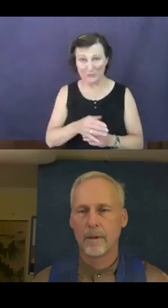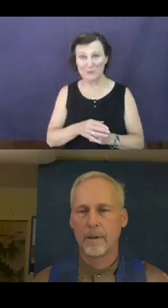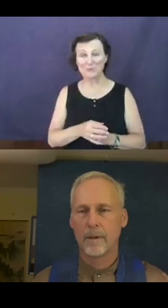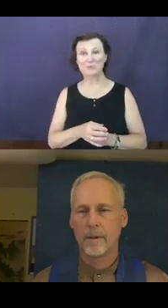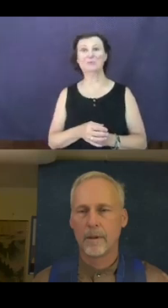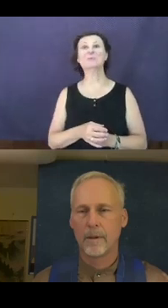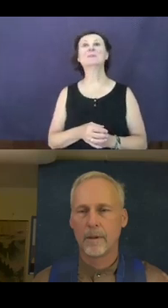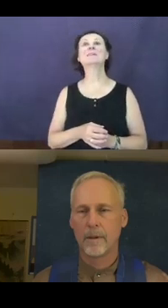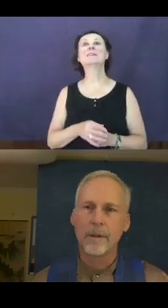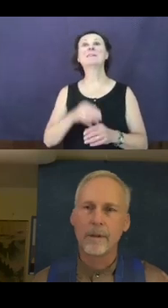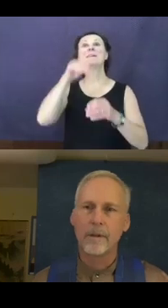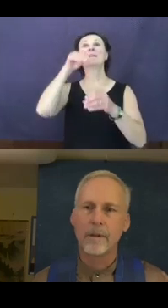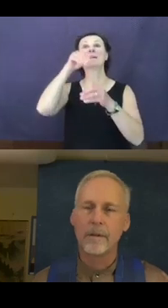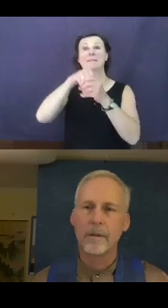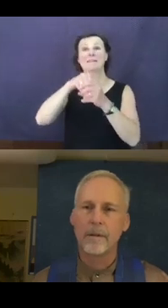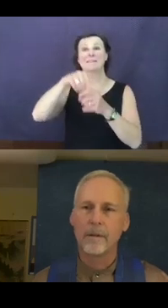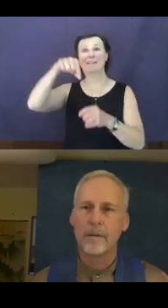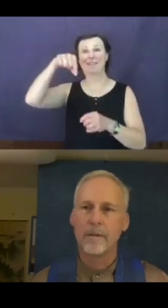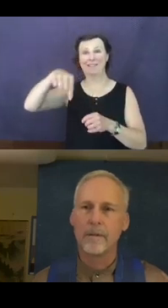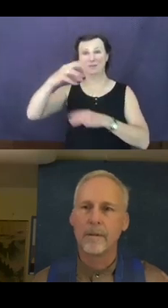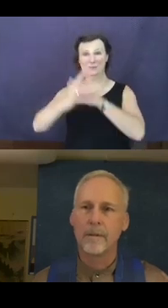in this world.